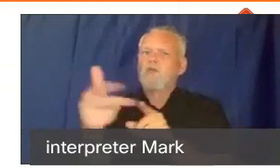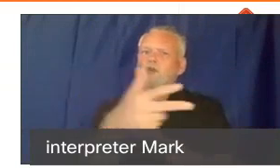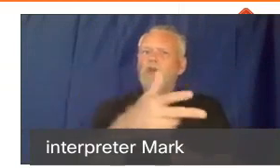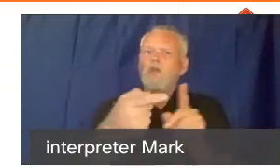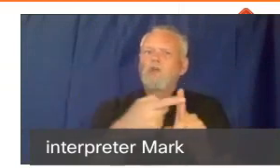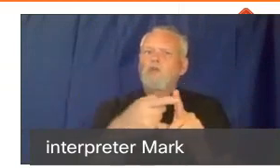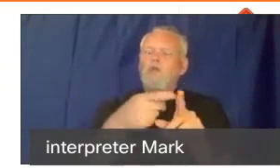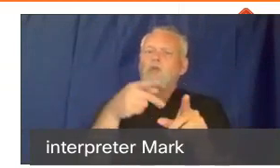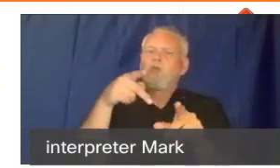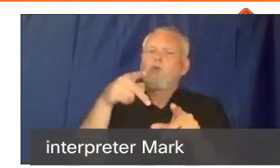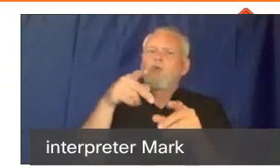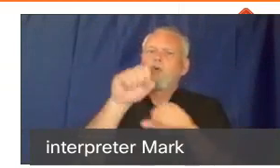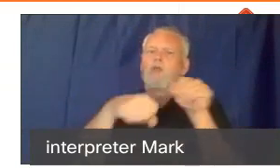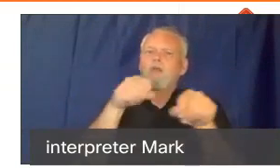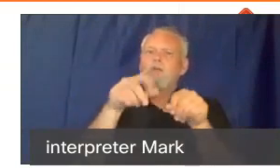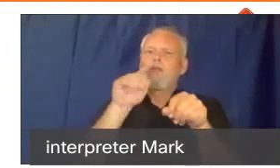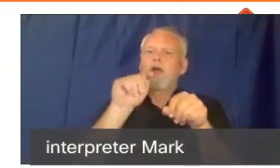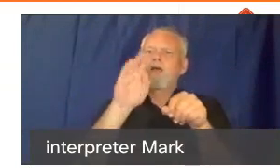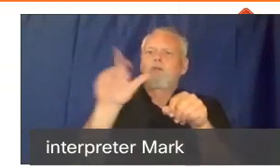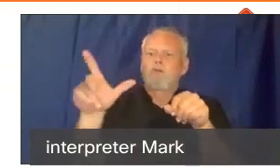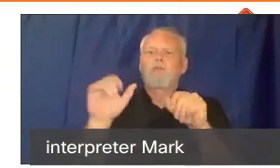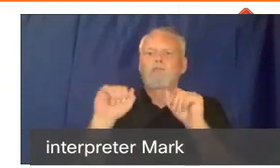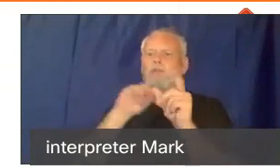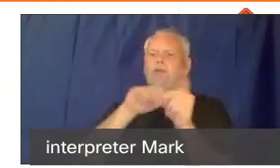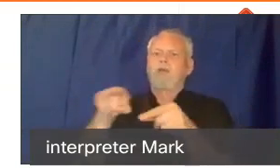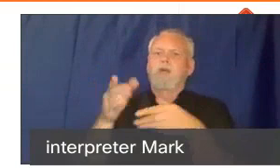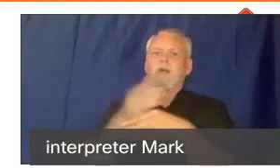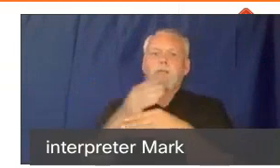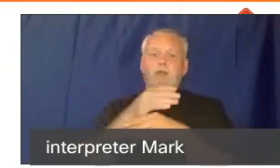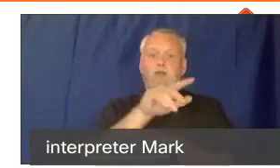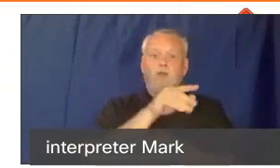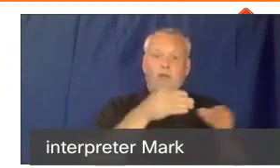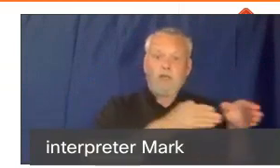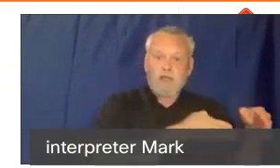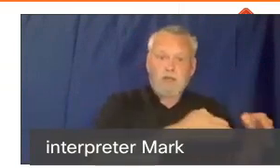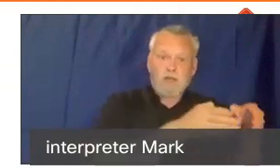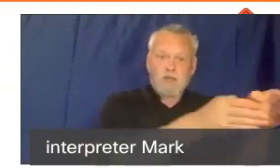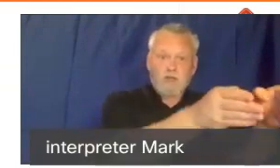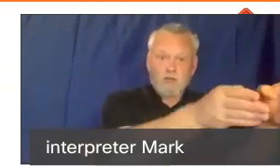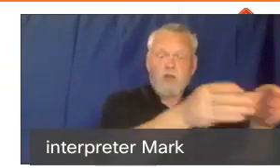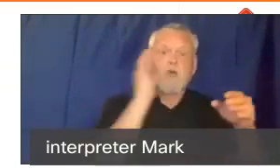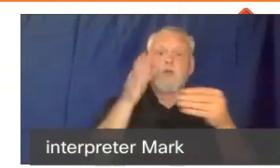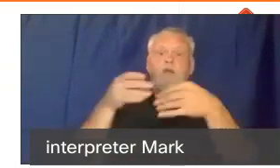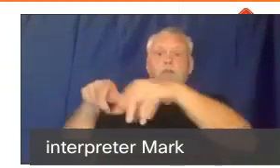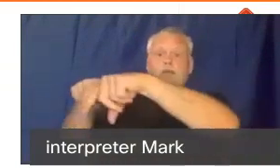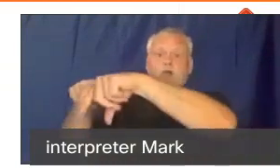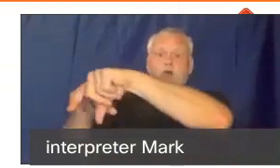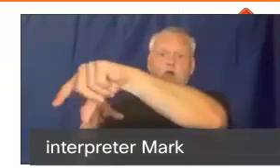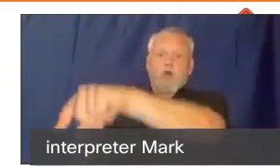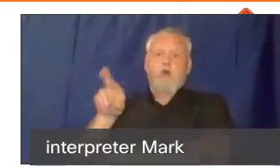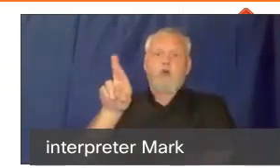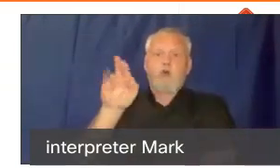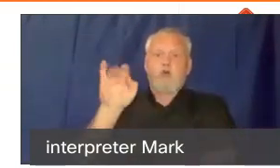Actually, I can answer this between the trail and the access will be like a reading separation between the trail and.